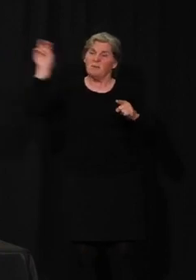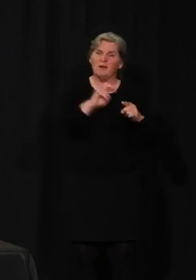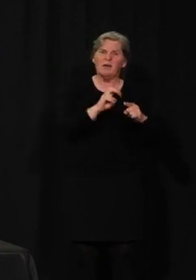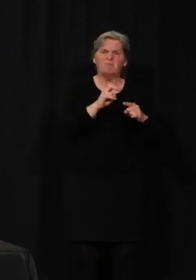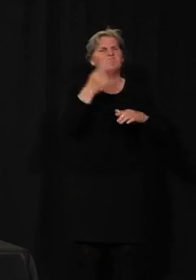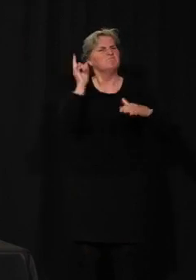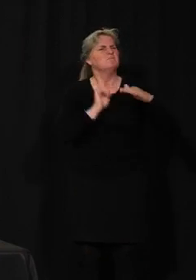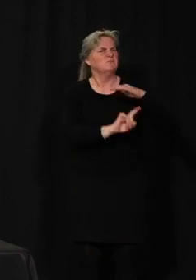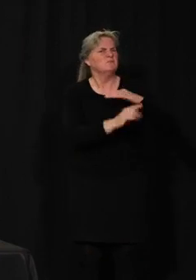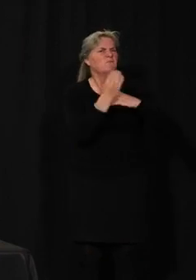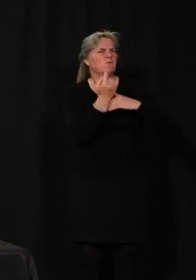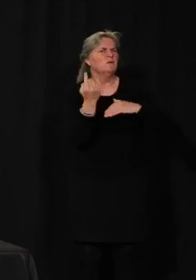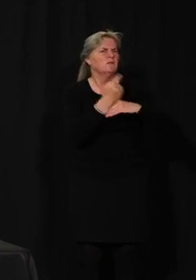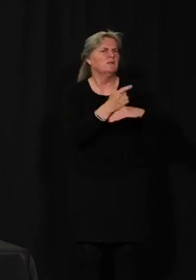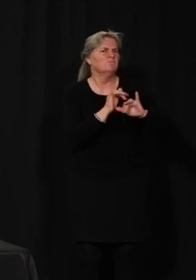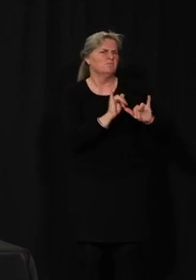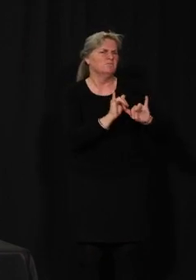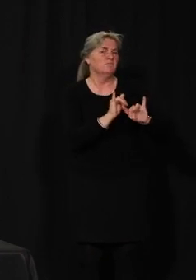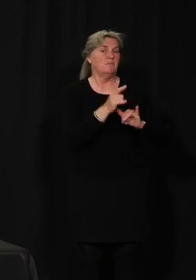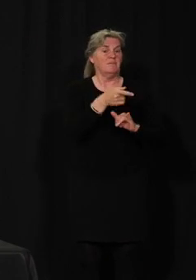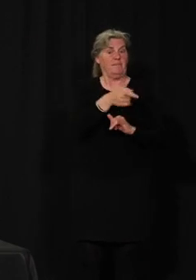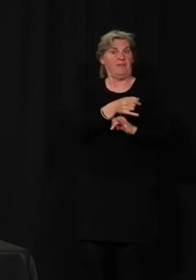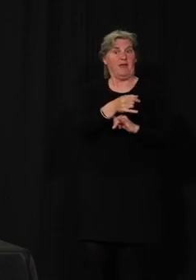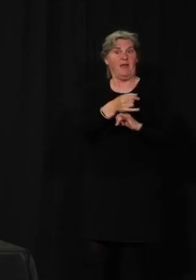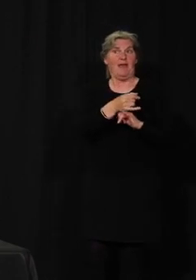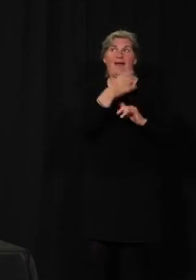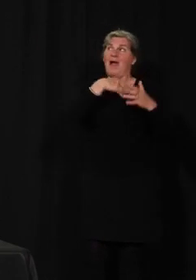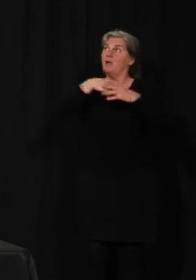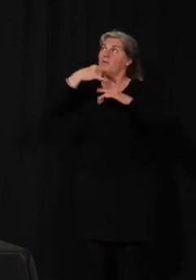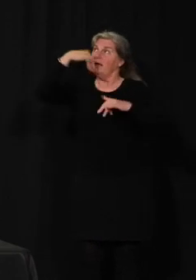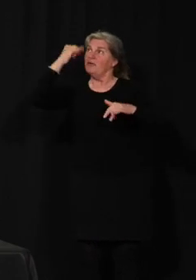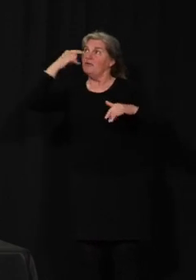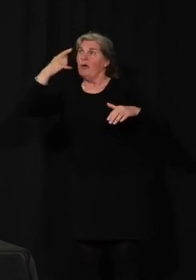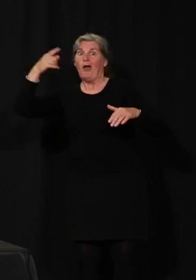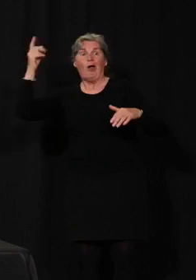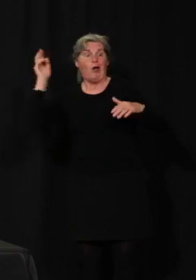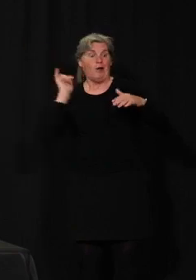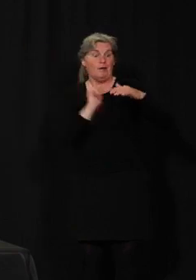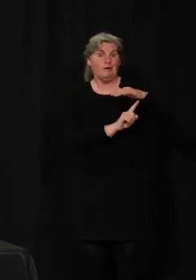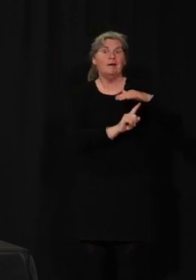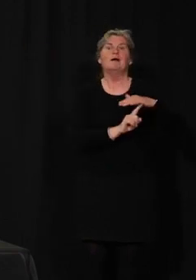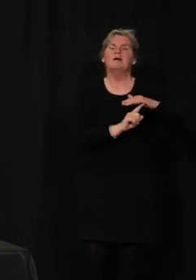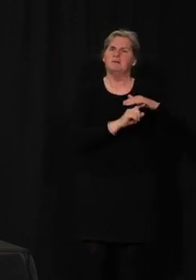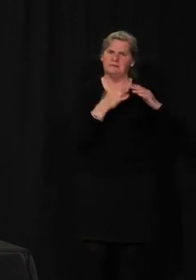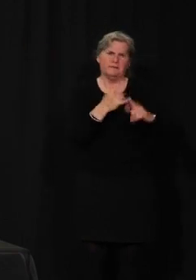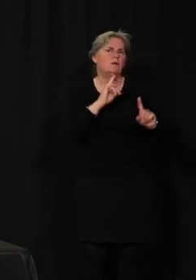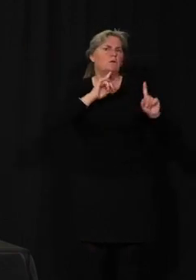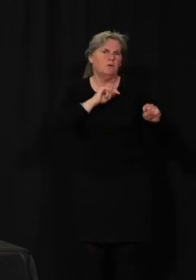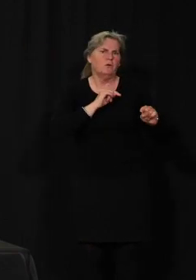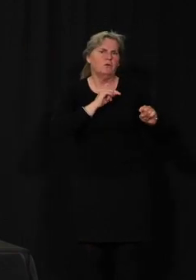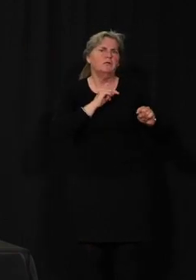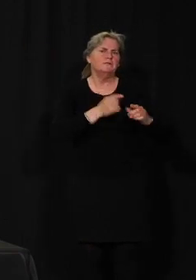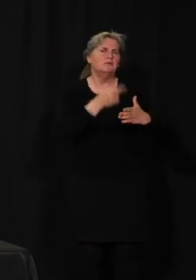The need to self isolate upon return to Yukon is an order, and continues to be enforced.